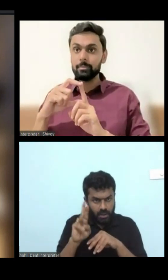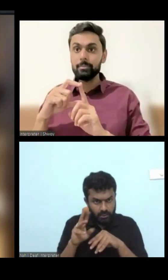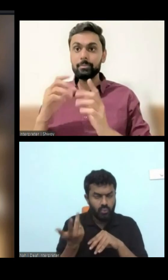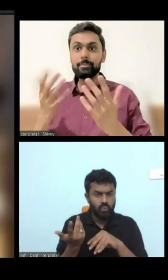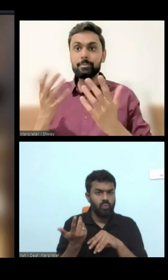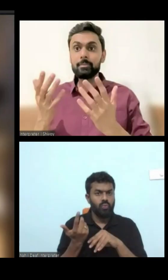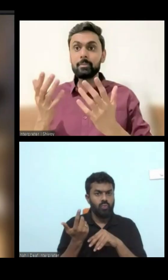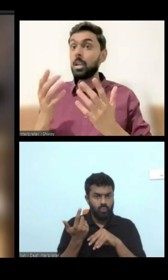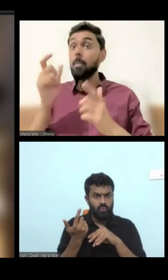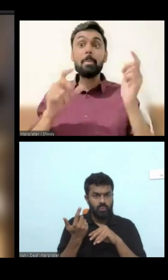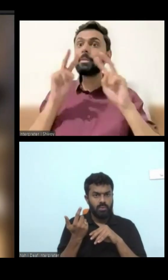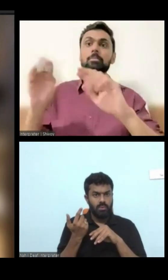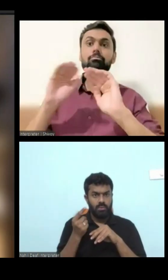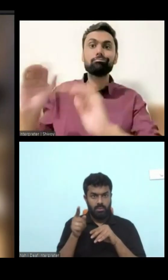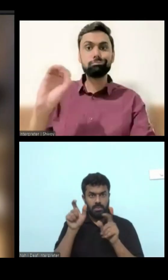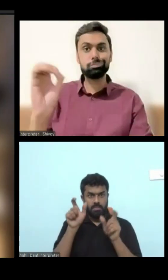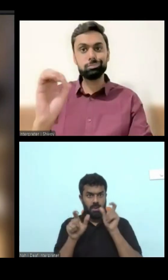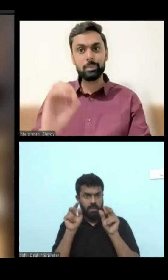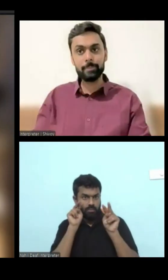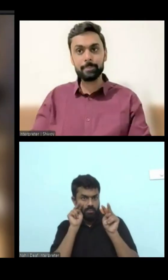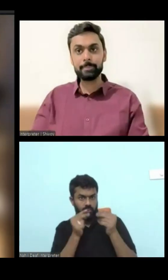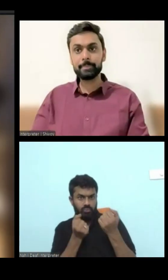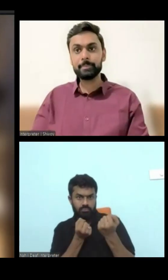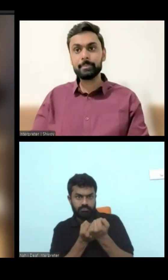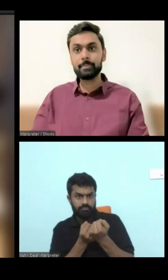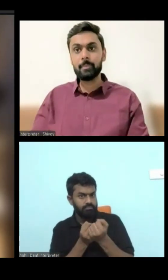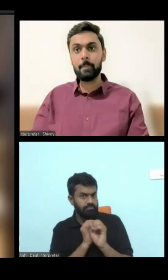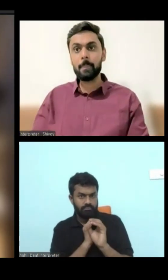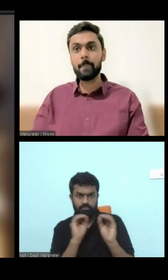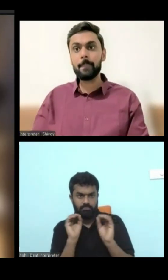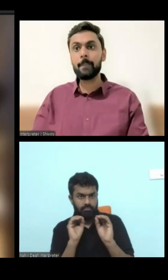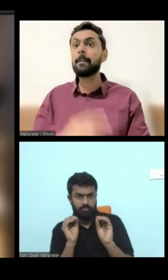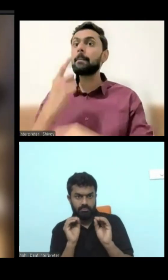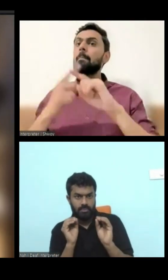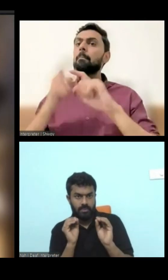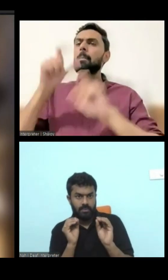So, there has been a challenge. And how do you teach those students, or the students want to learn something?